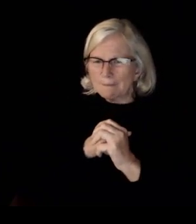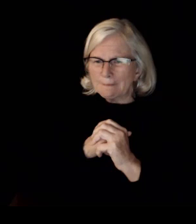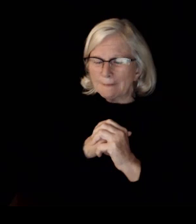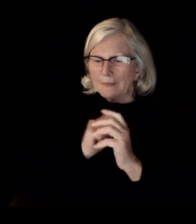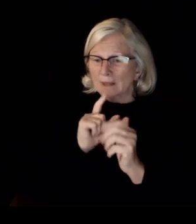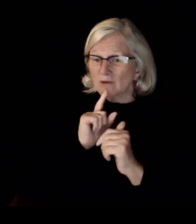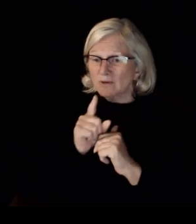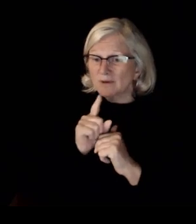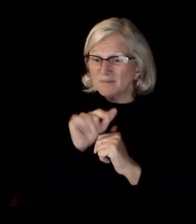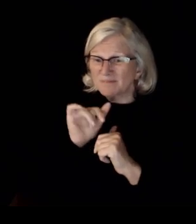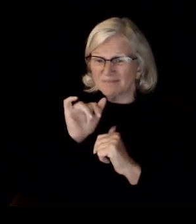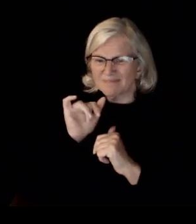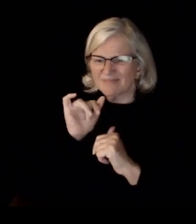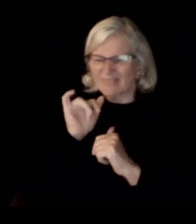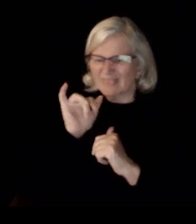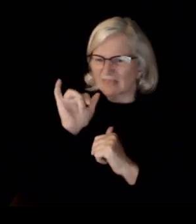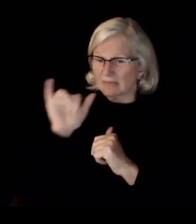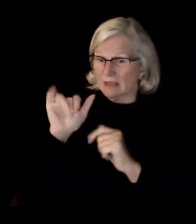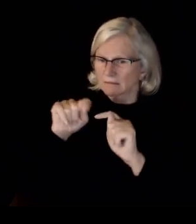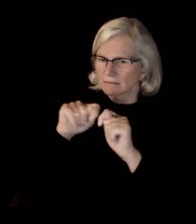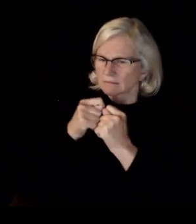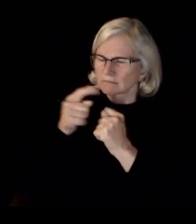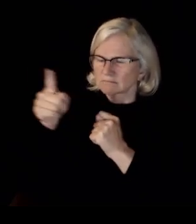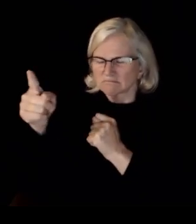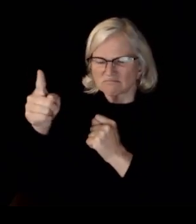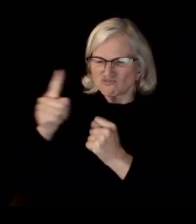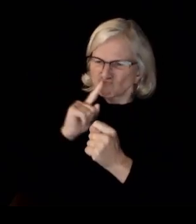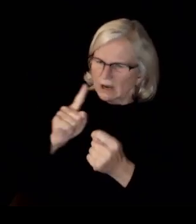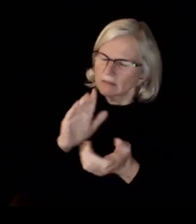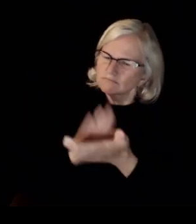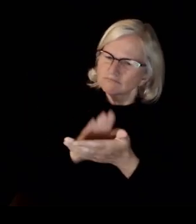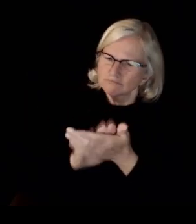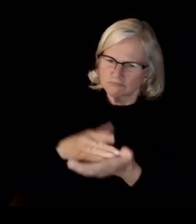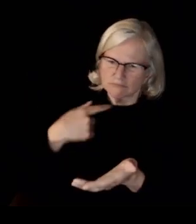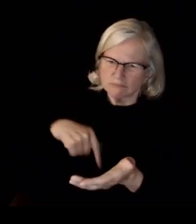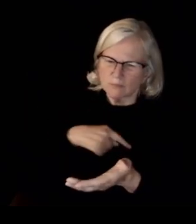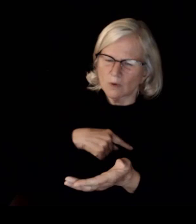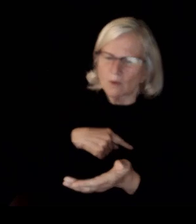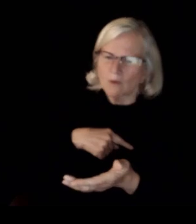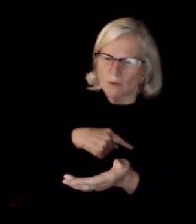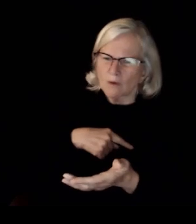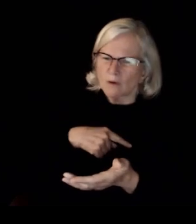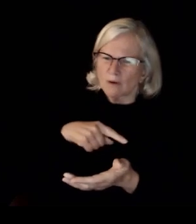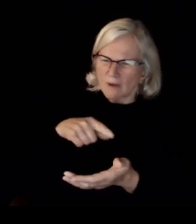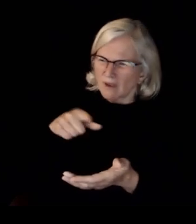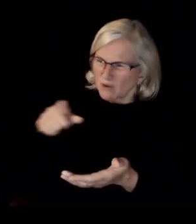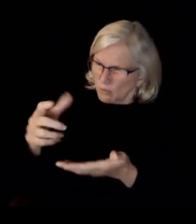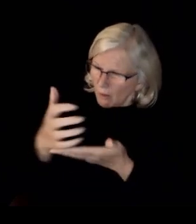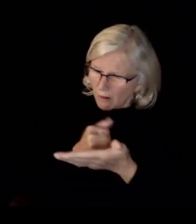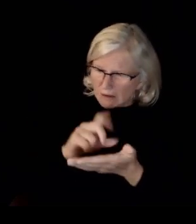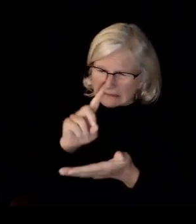and our analysis of that data. The fact that they came I think and they've been deploying